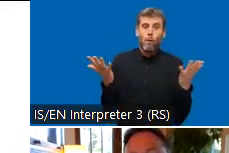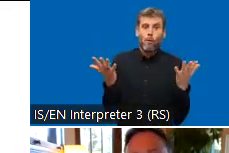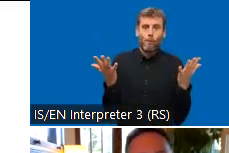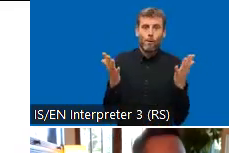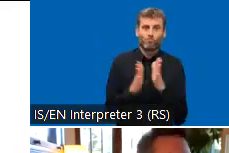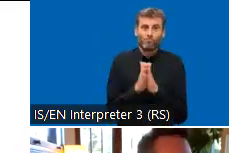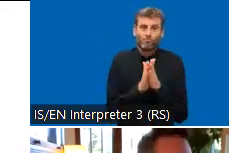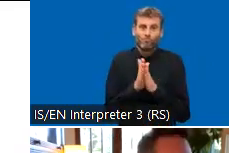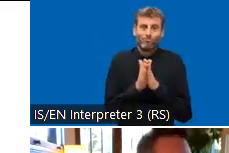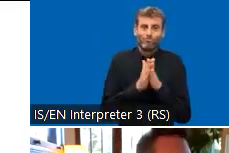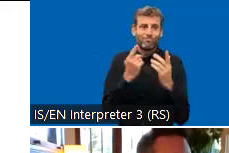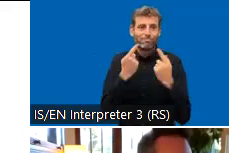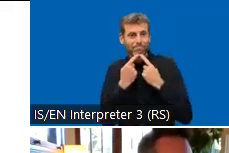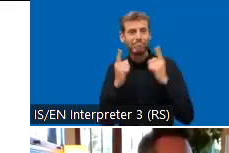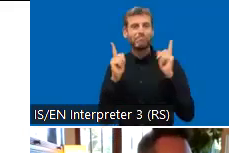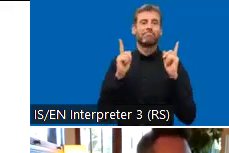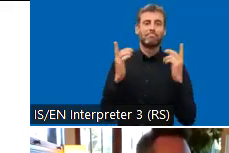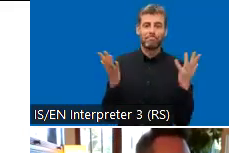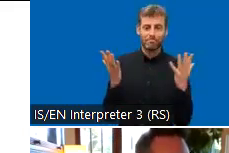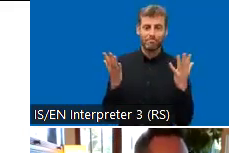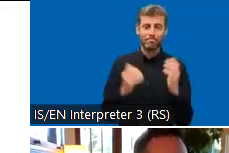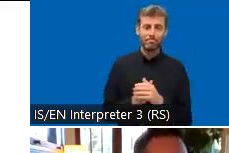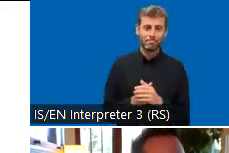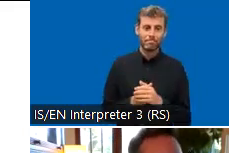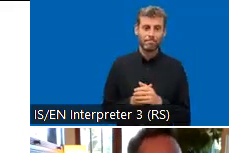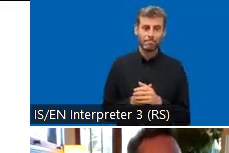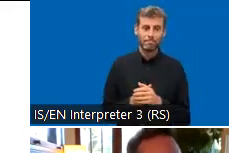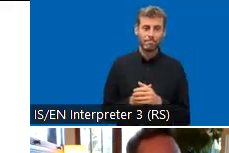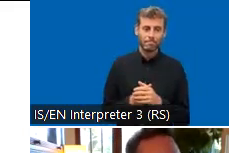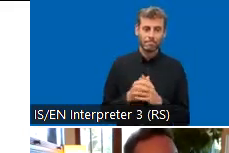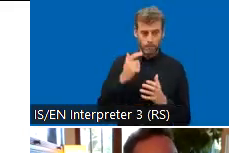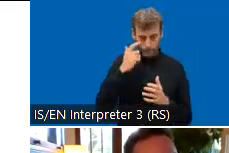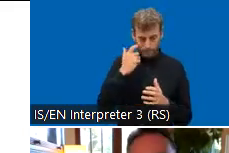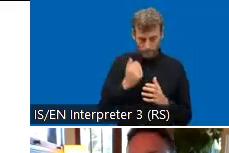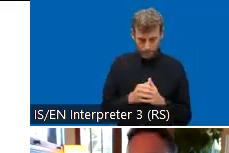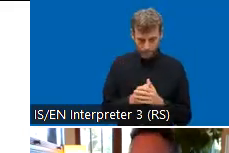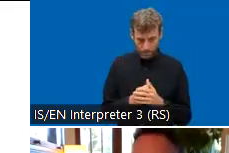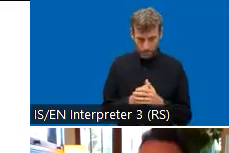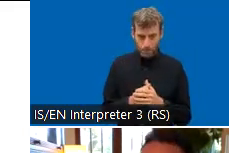are bringing on Alberto Hylander who will be our Europe membership sales representative